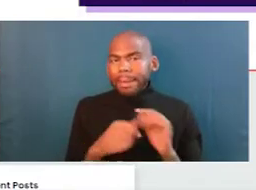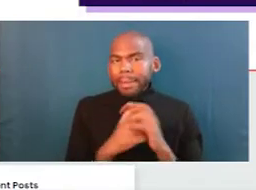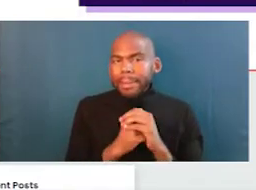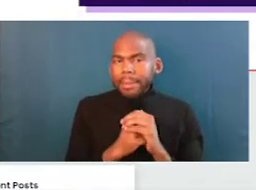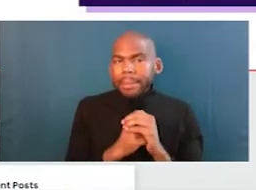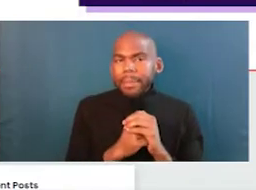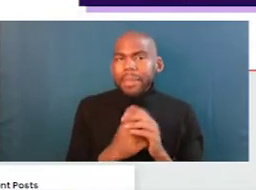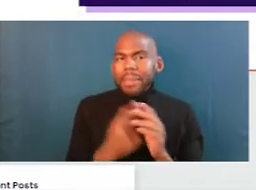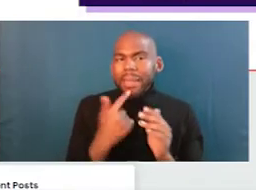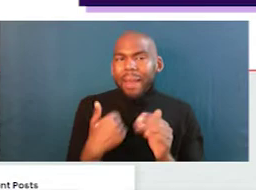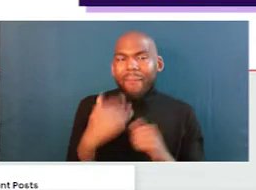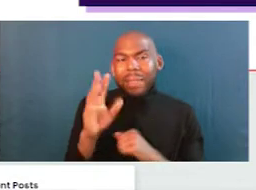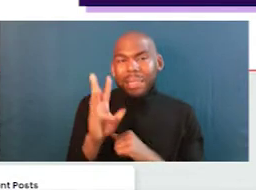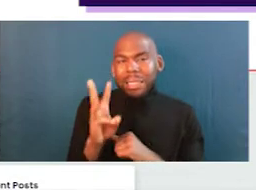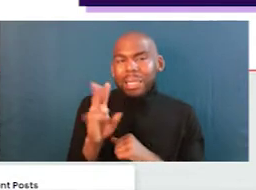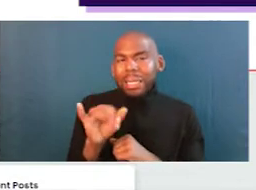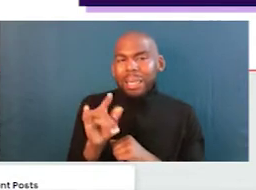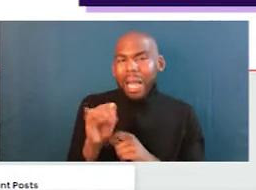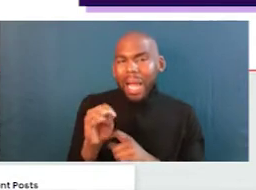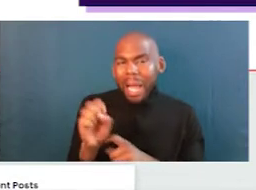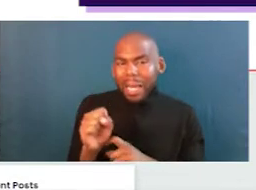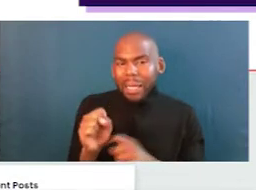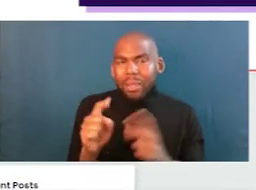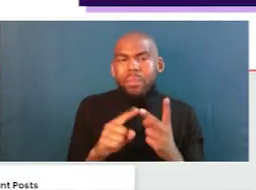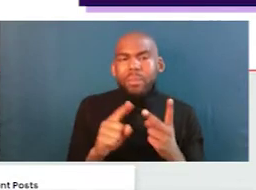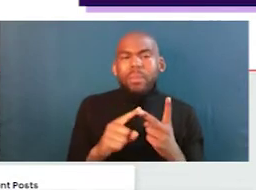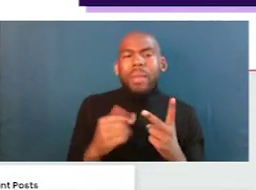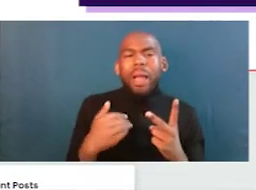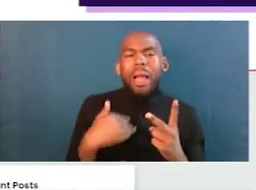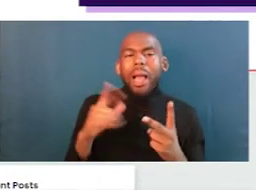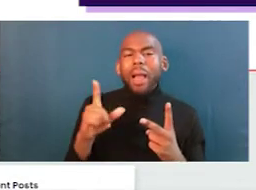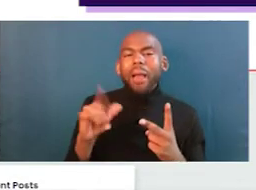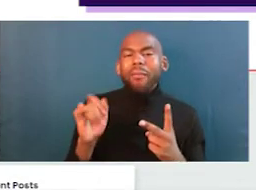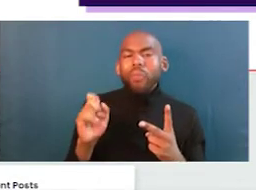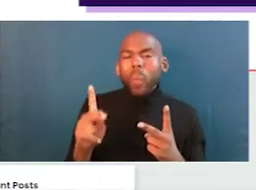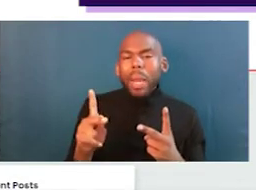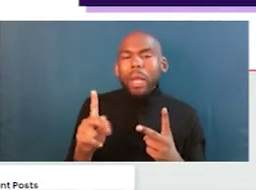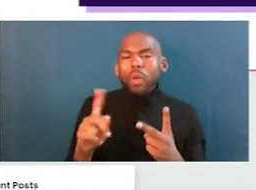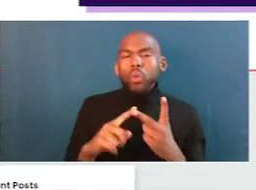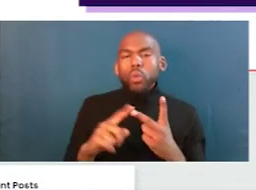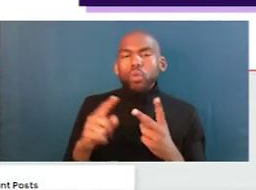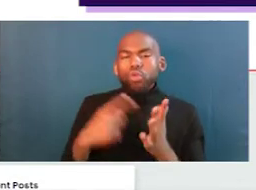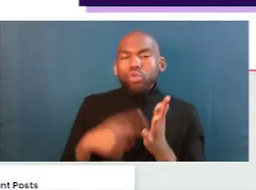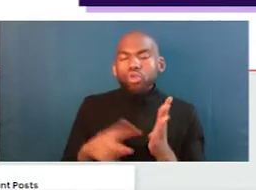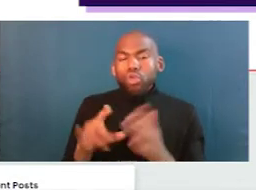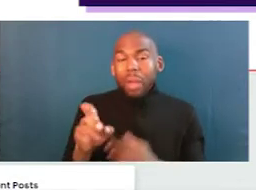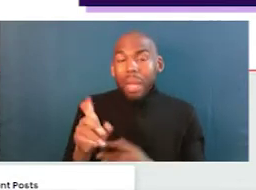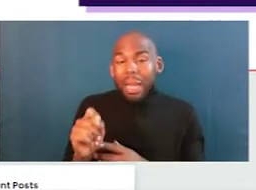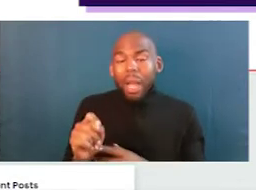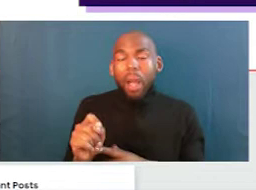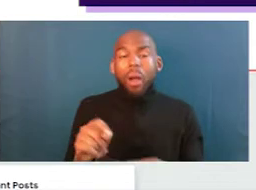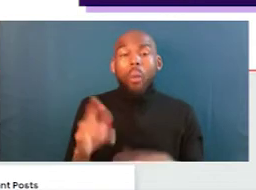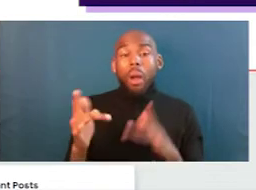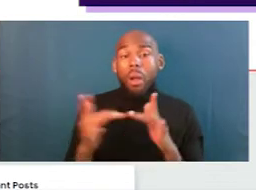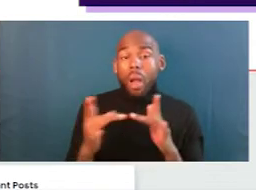region end, link checkout, visited link contact us, visited current page link main, link my